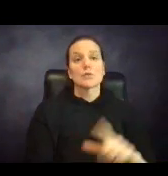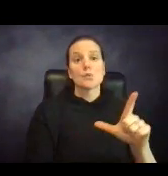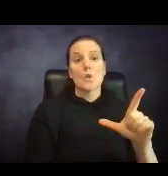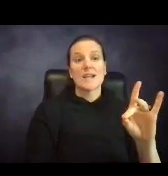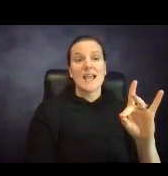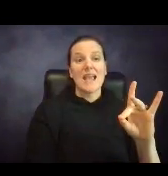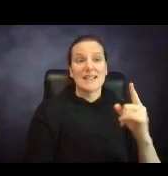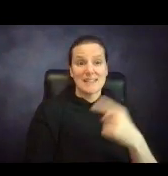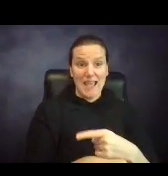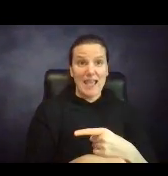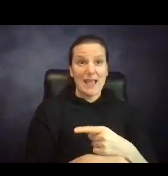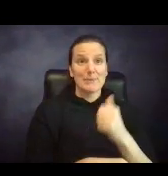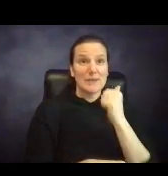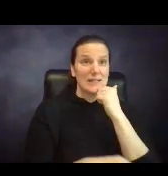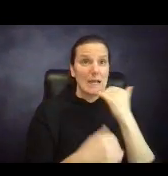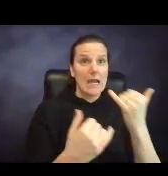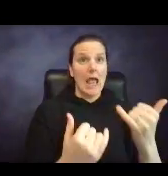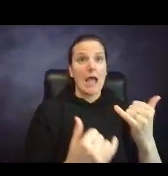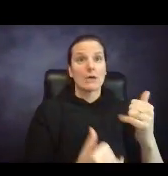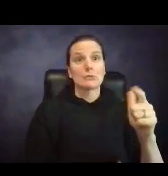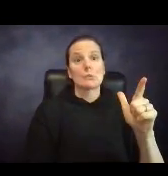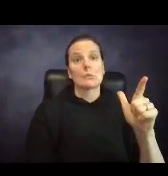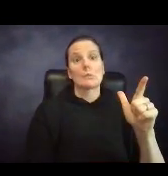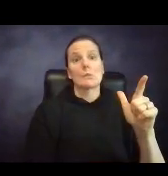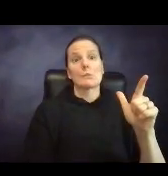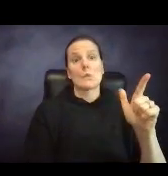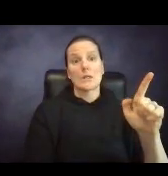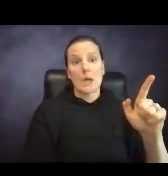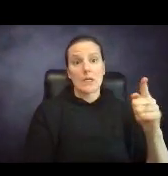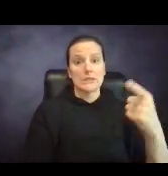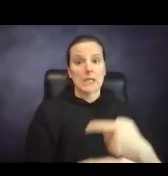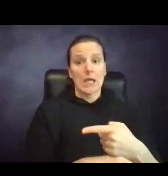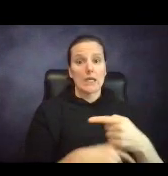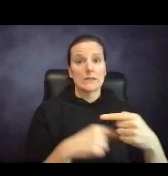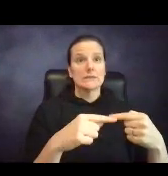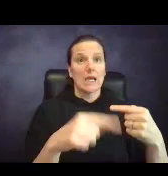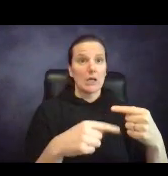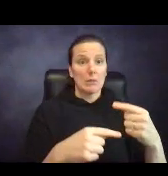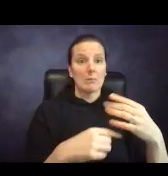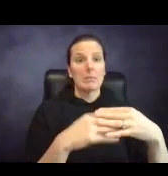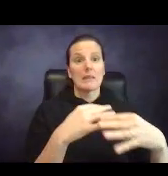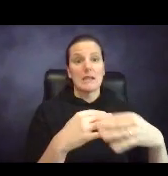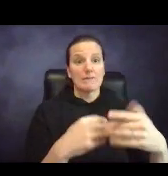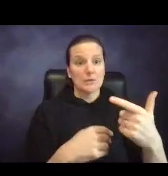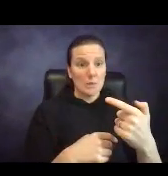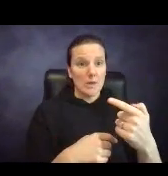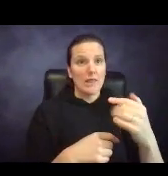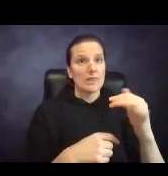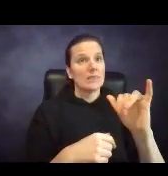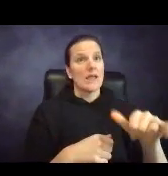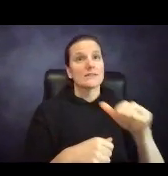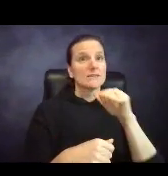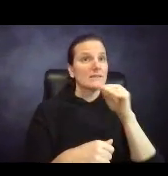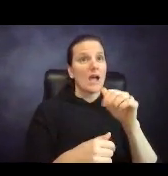and now you're having 26, 24, 21 day cycles, you're bleeding every 21 days. That could be a deficiency in progesterone.